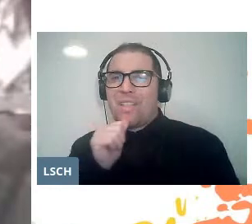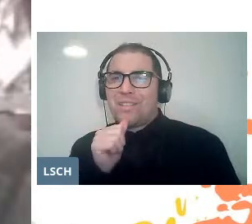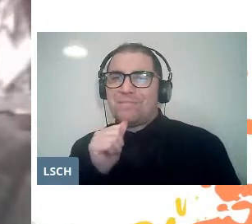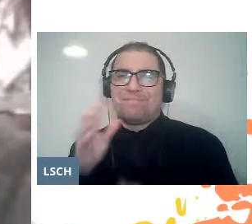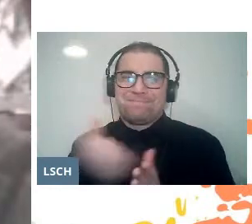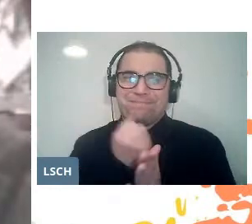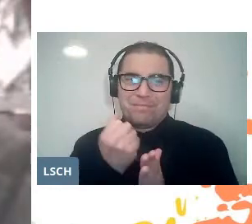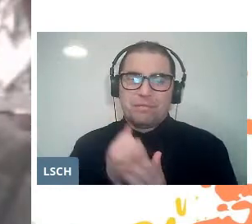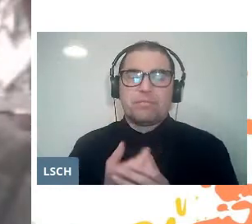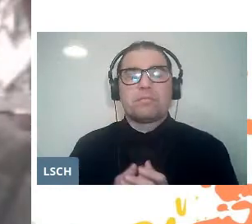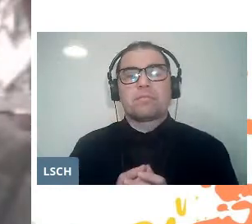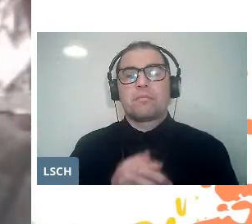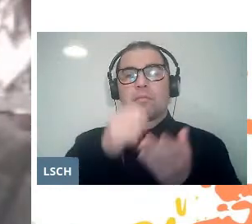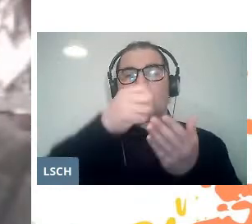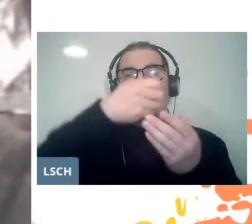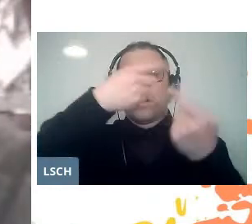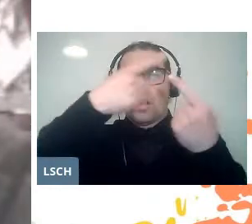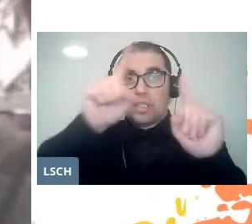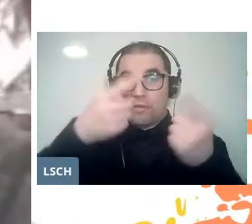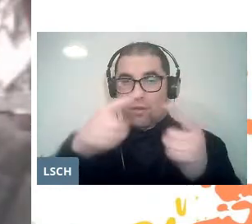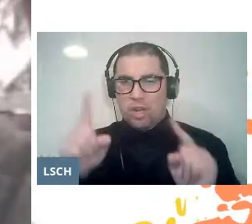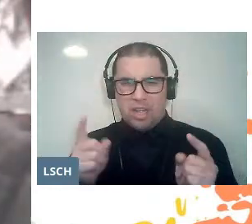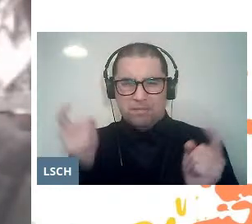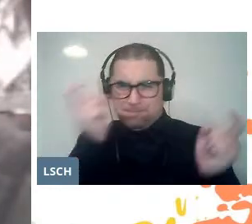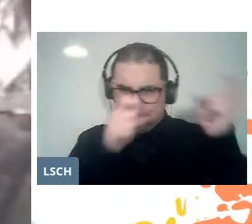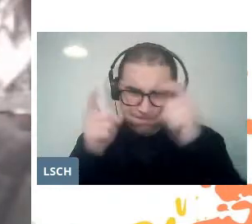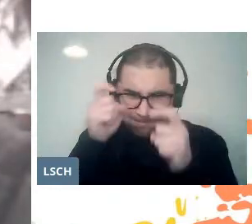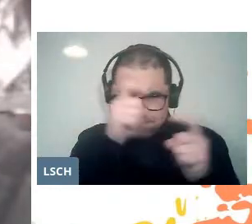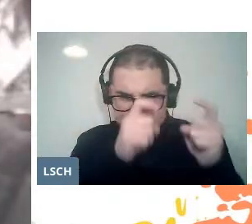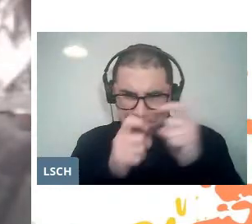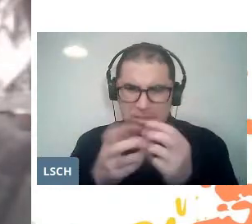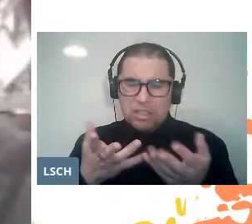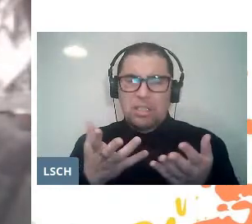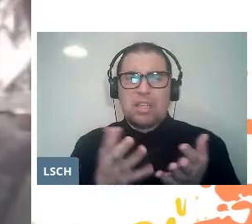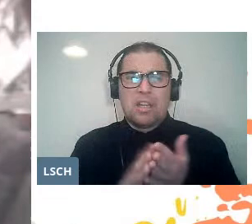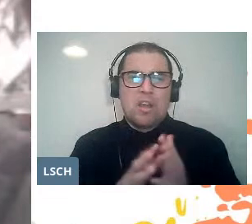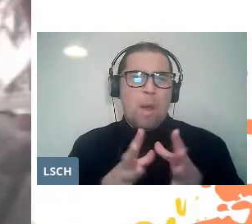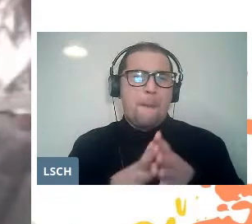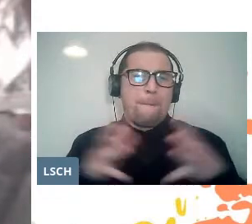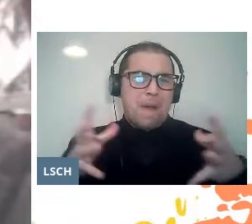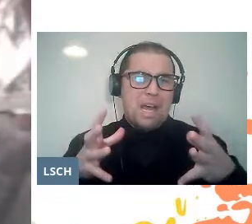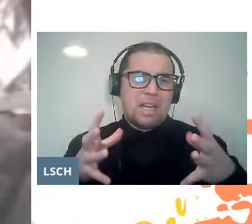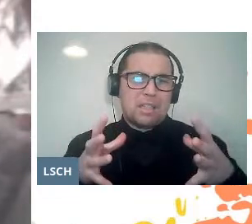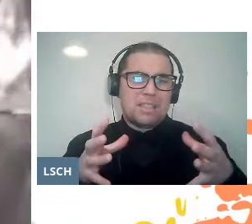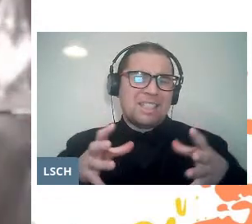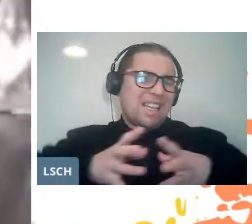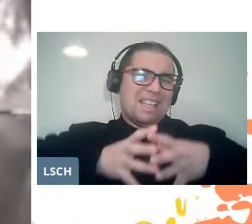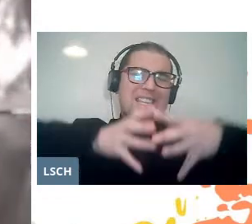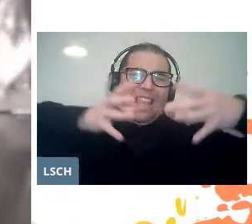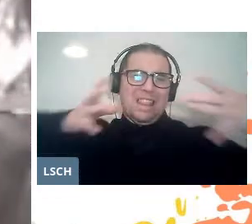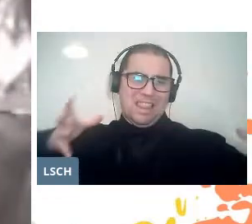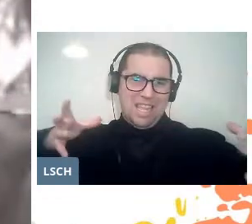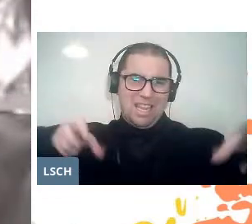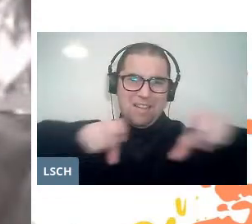They are formally very complex symphonies, designed for tremendous, gigantic sound masses.